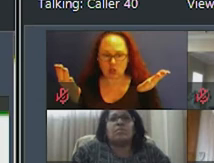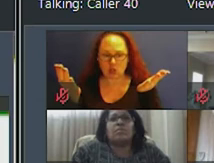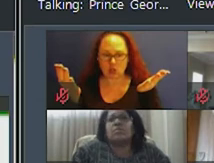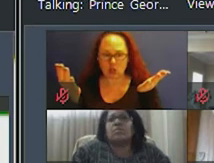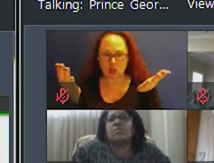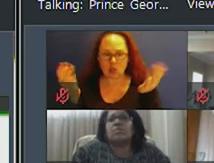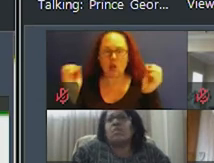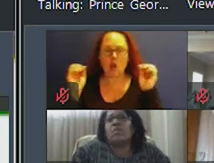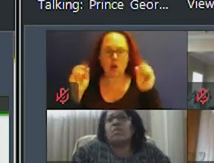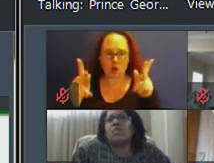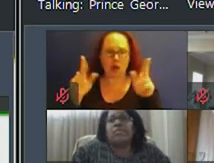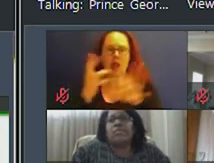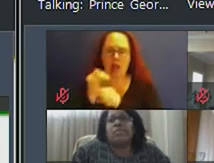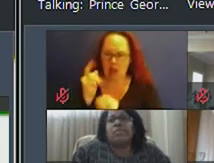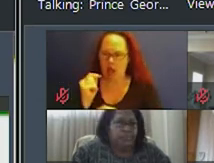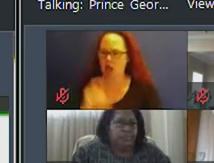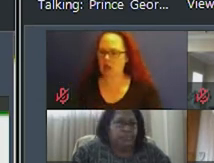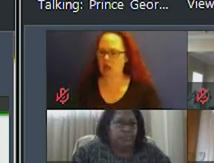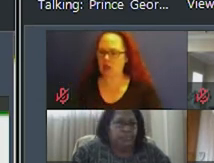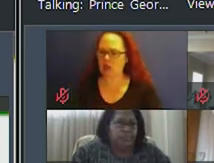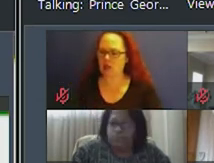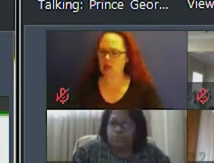Okay. Got it. Okay. Melania Dinard.